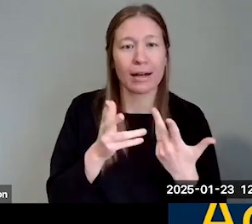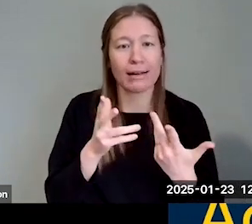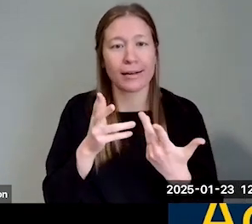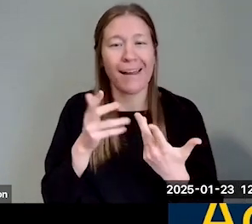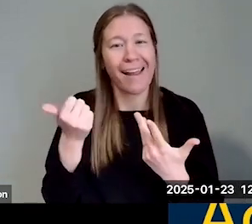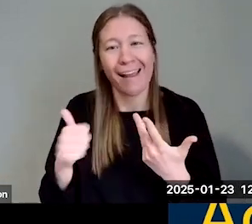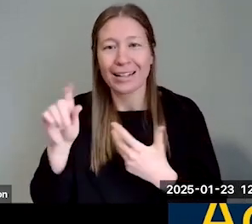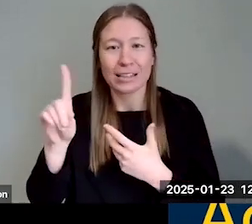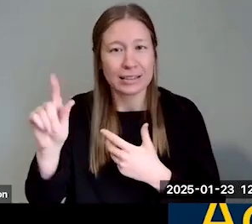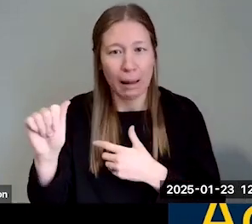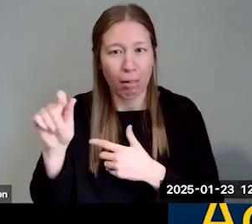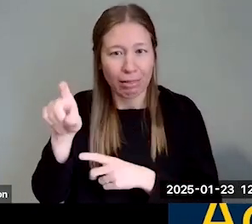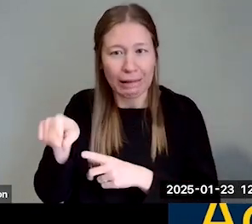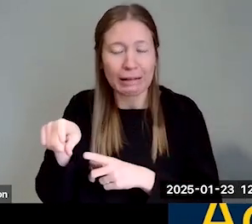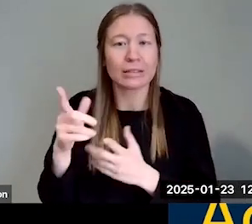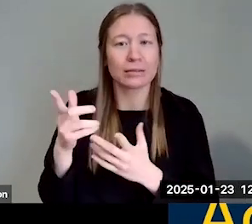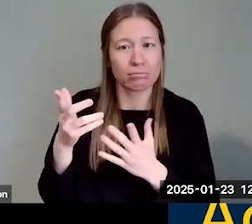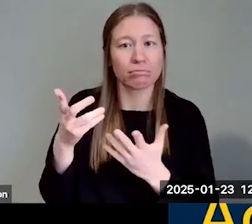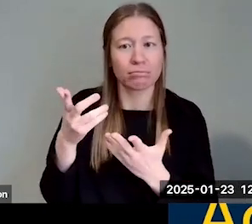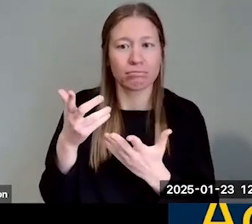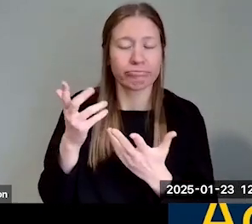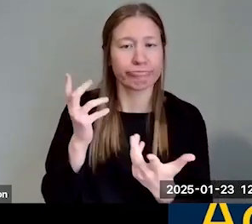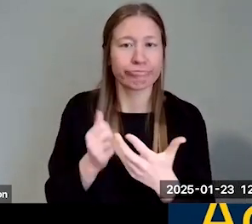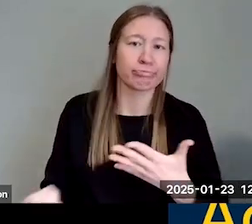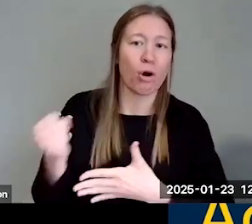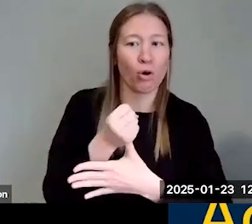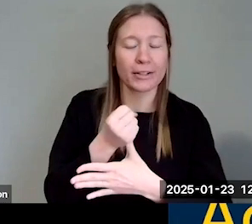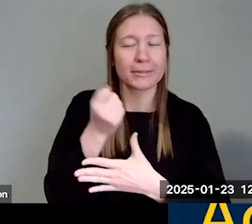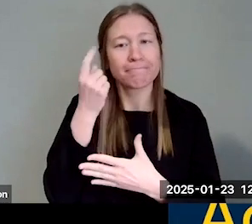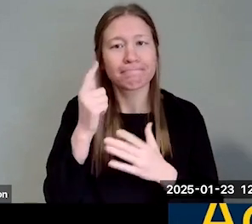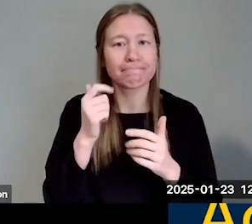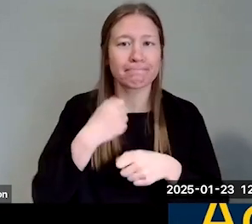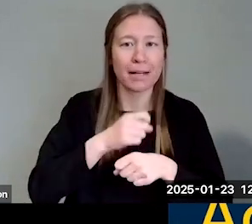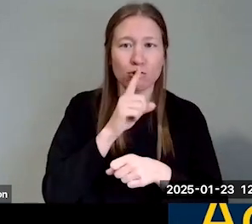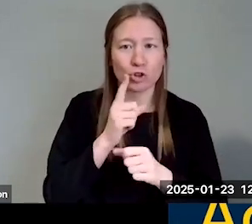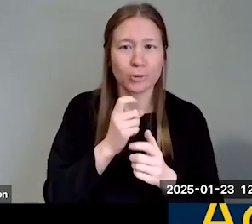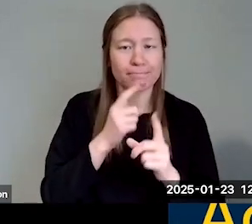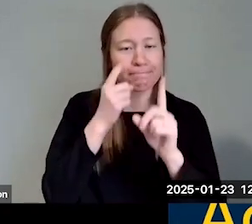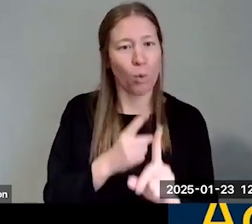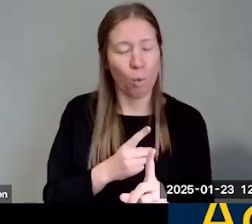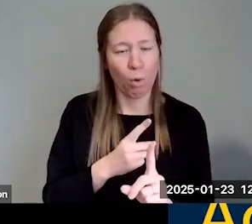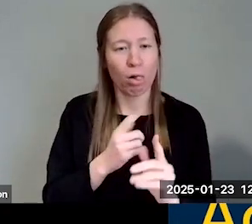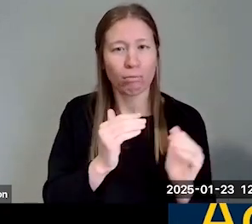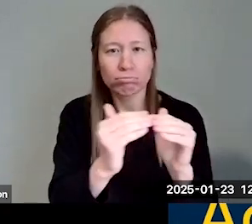are prioritized, ensuring equitable opportunities for all members of our diverse community.